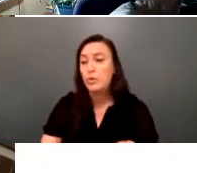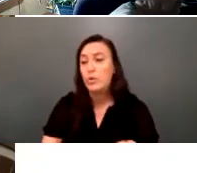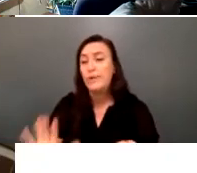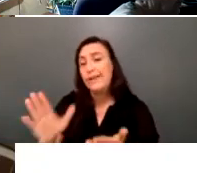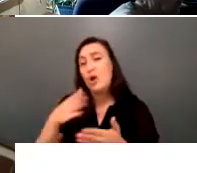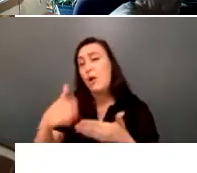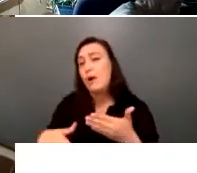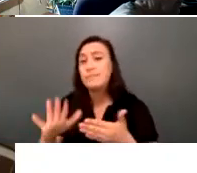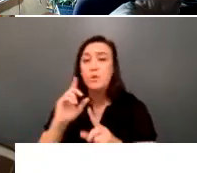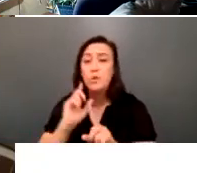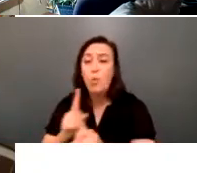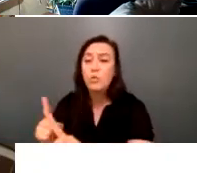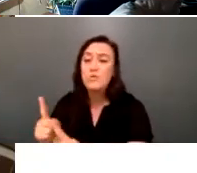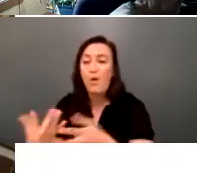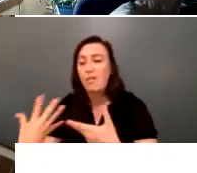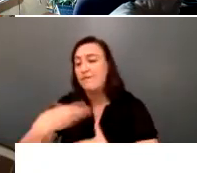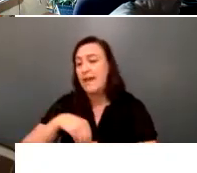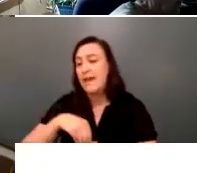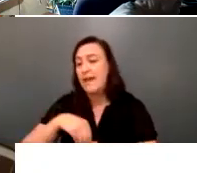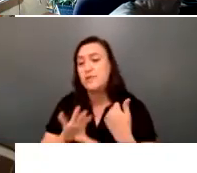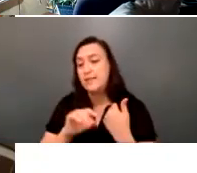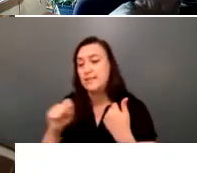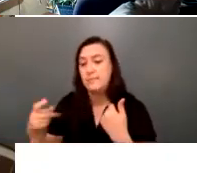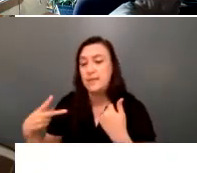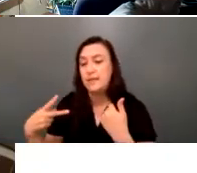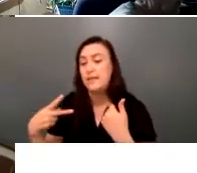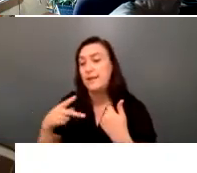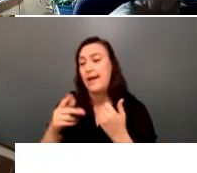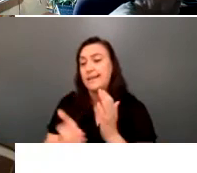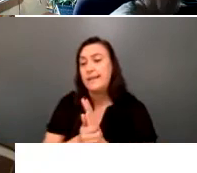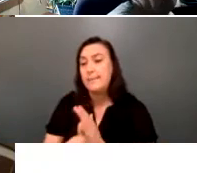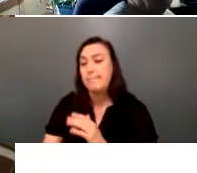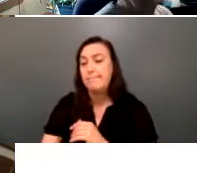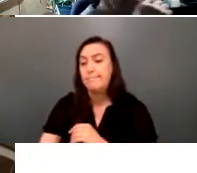All that is part of that CSP addendum. An individual abuse prevention